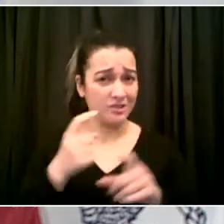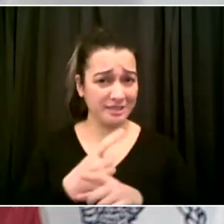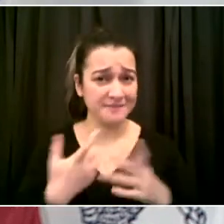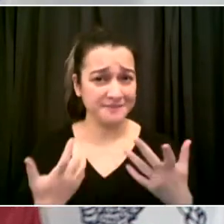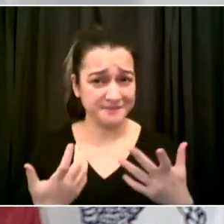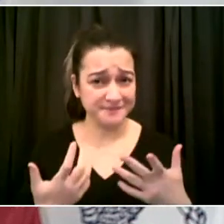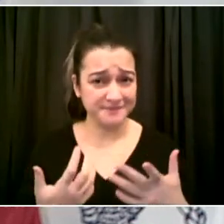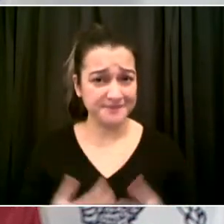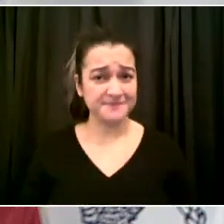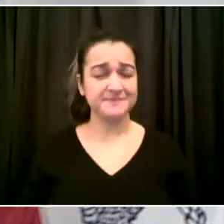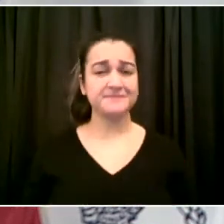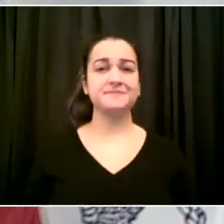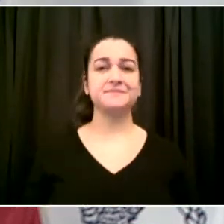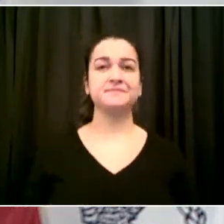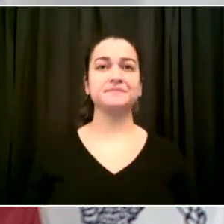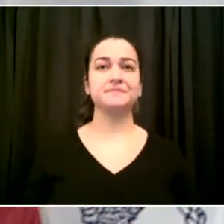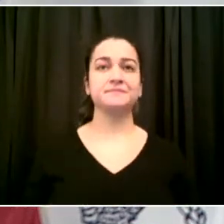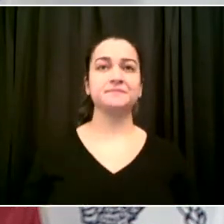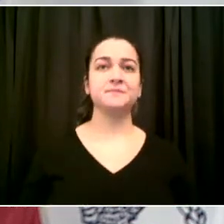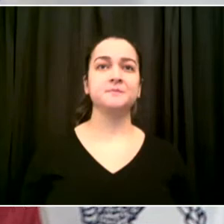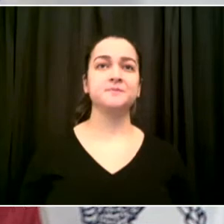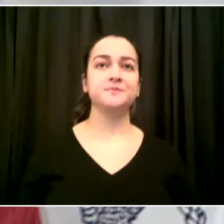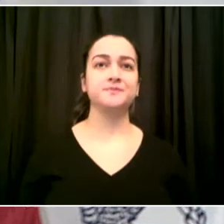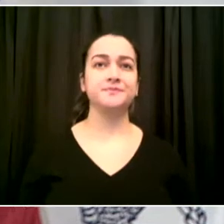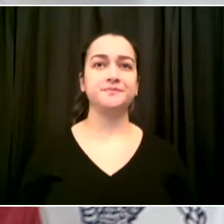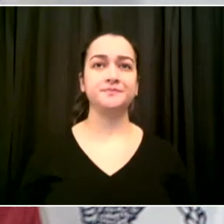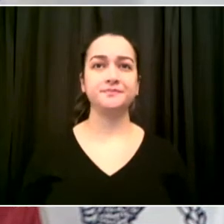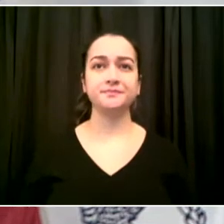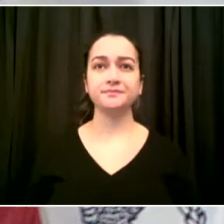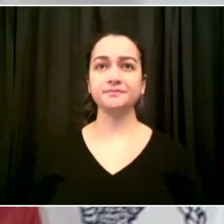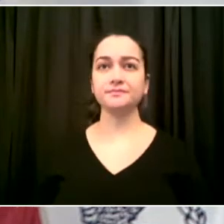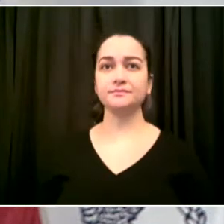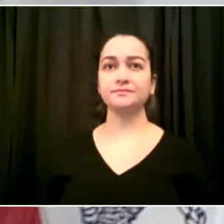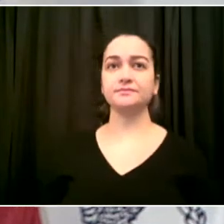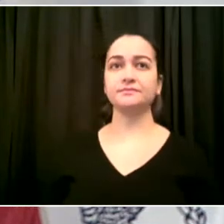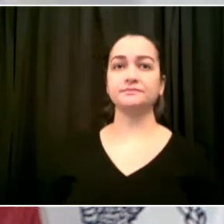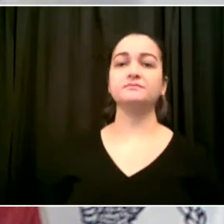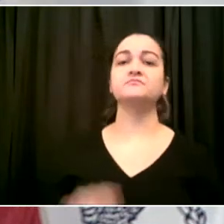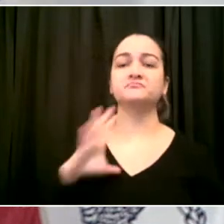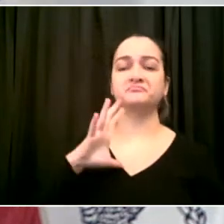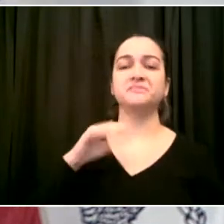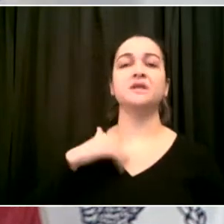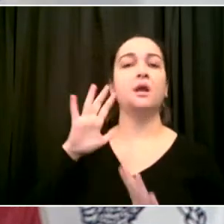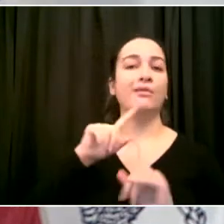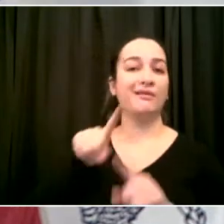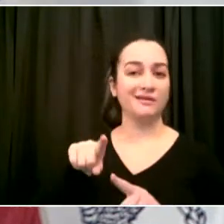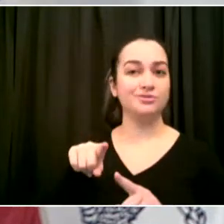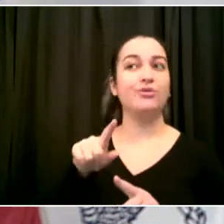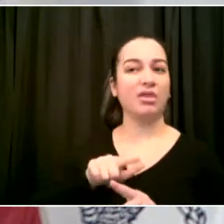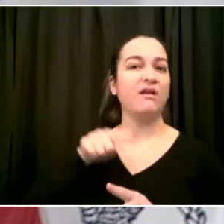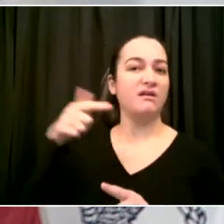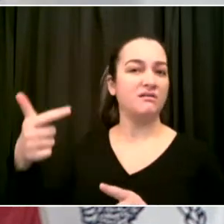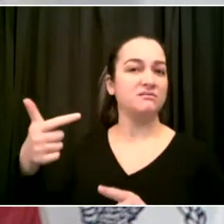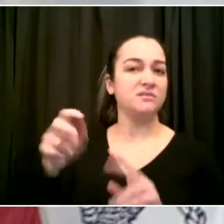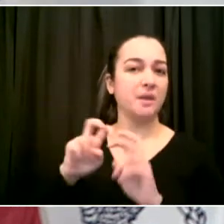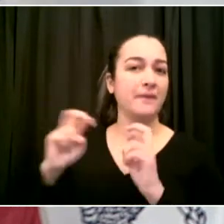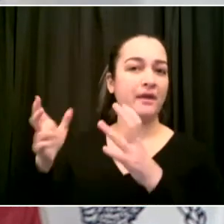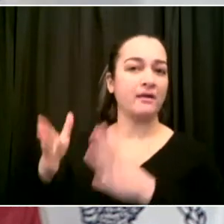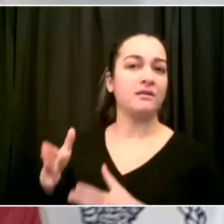GENERALLY WHAT ARE YOUR THOUGHTS I WILL TURN